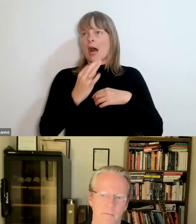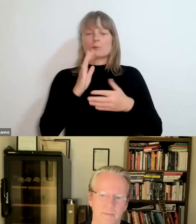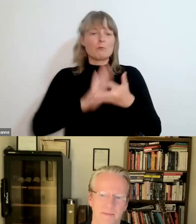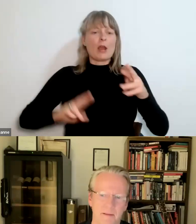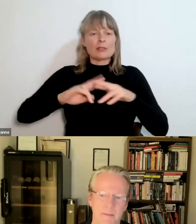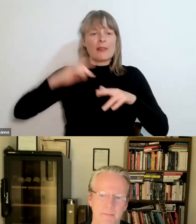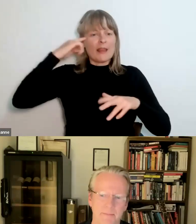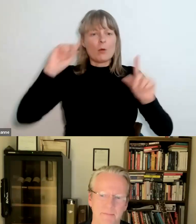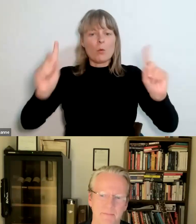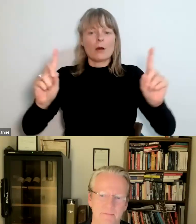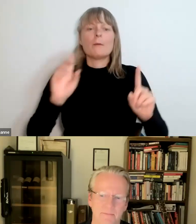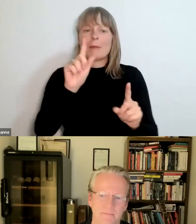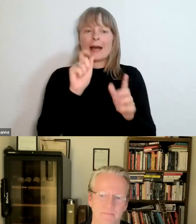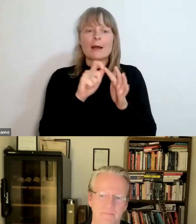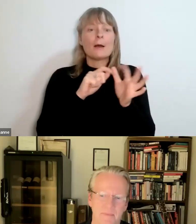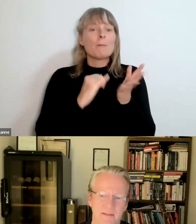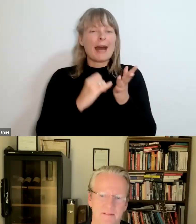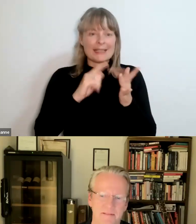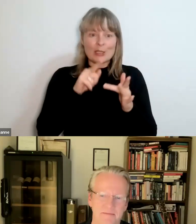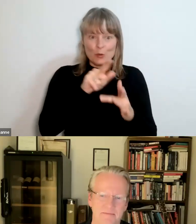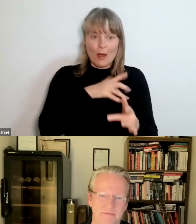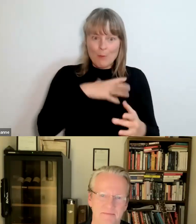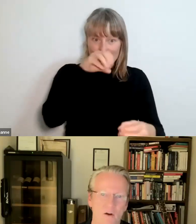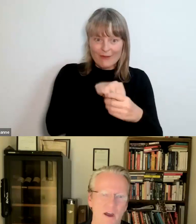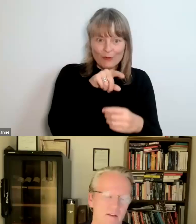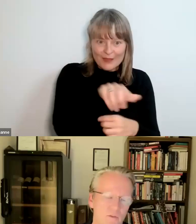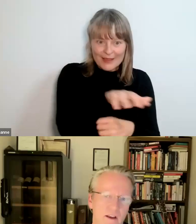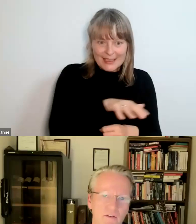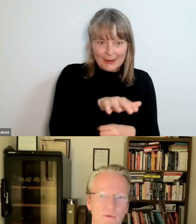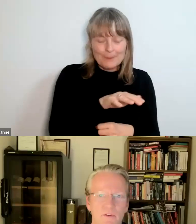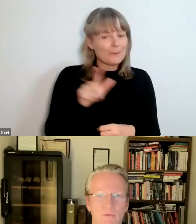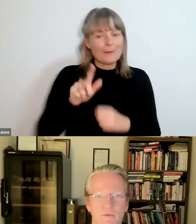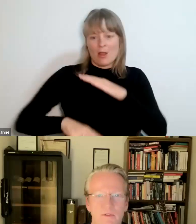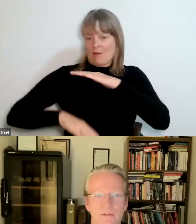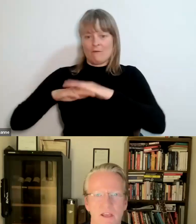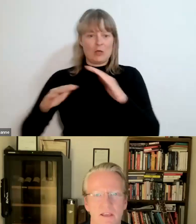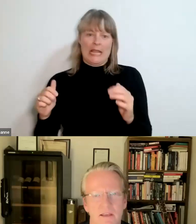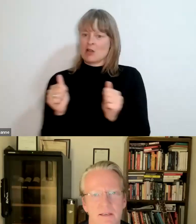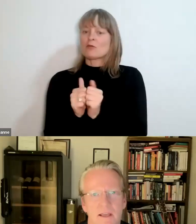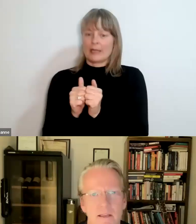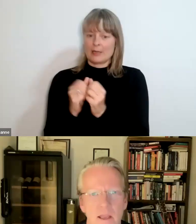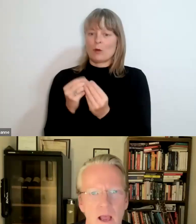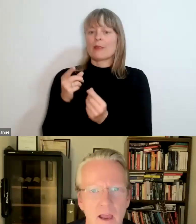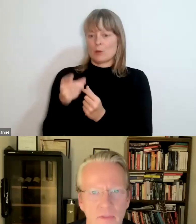these dissonances depending on which parents… I know parents of children with a disability will say the same thing. So I think